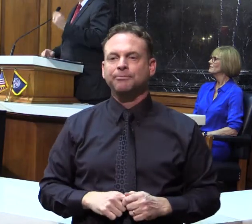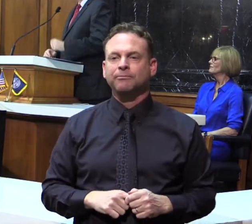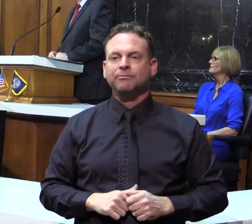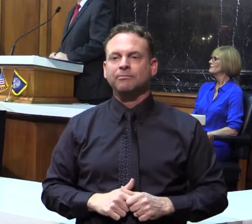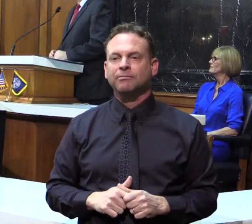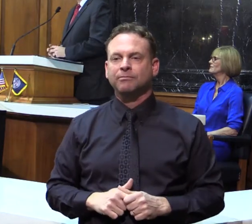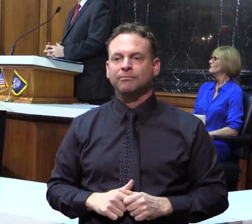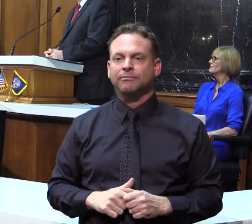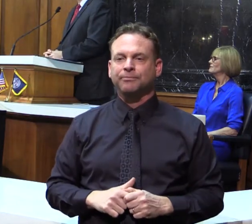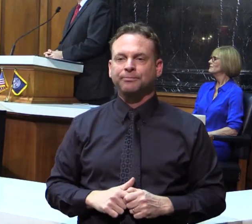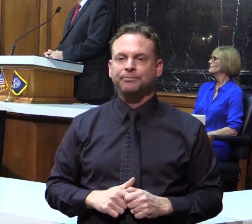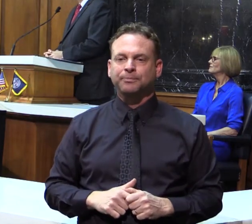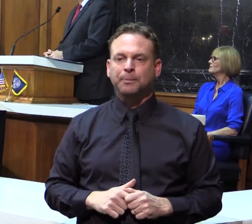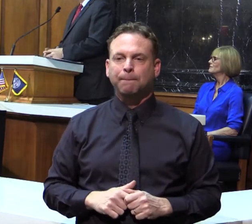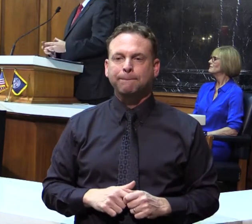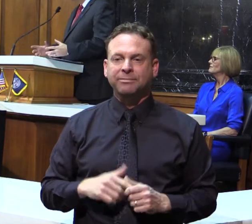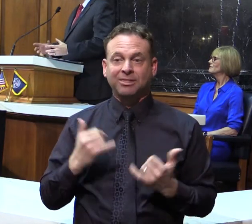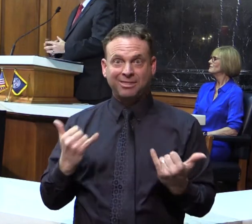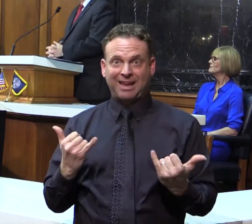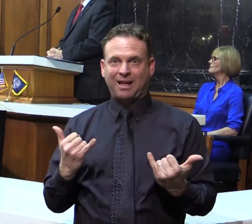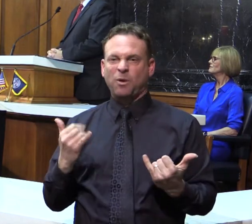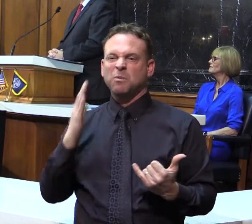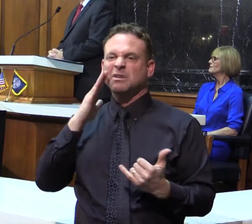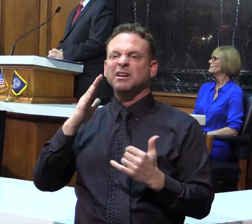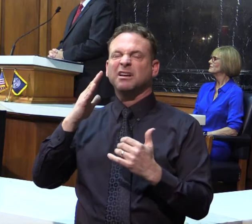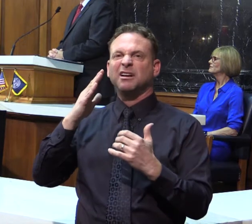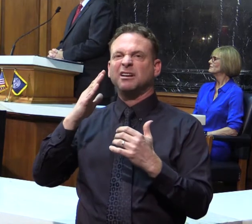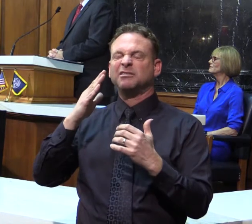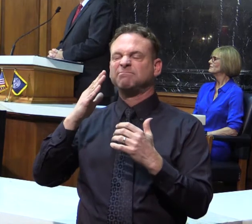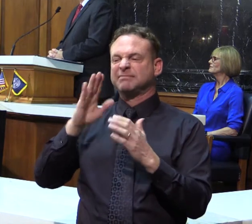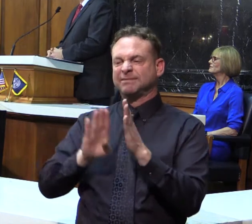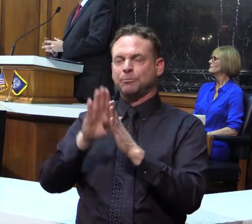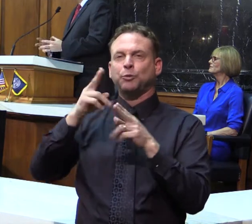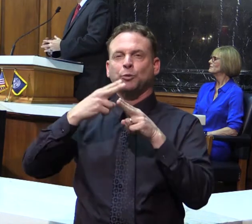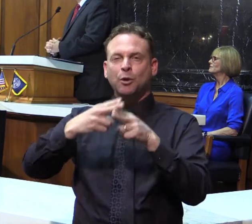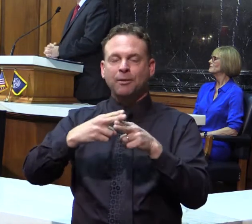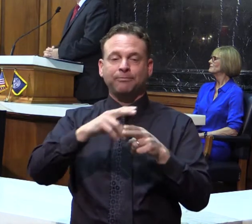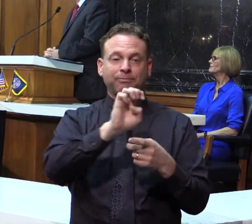by Secretary Blair Milo … Superintendent Jennifer McCormick … Commissioner Teresa